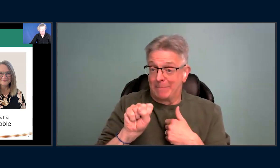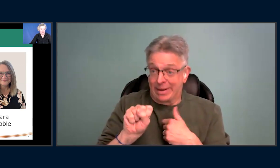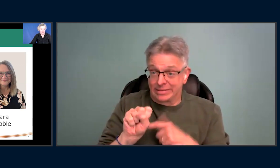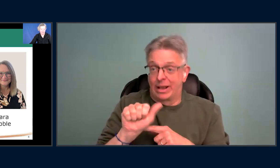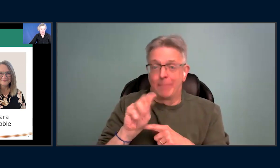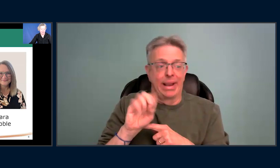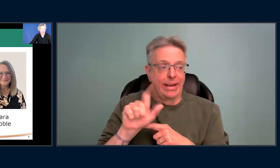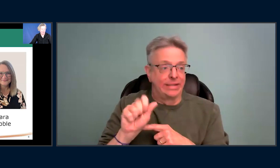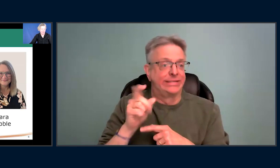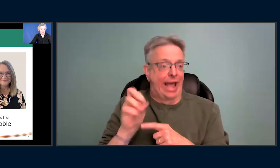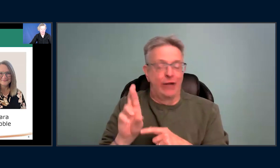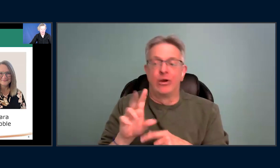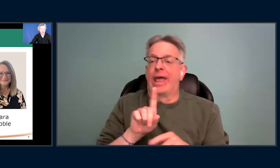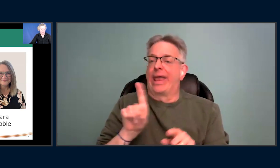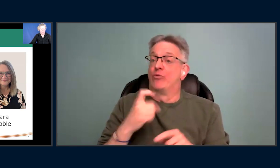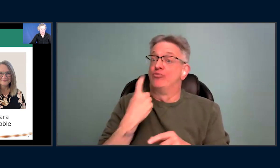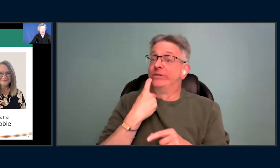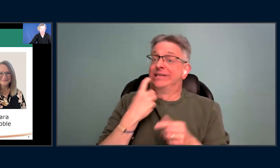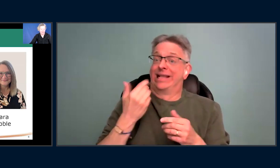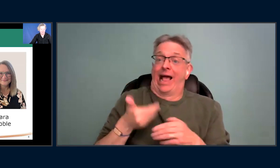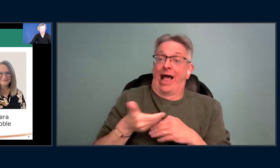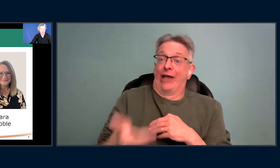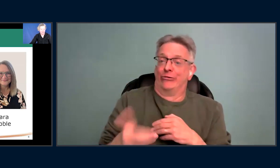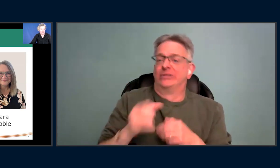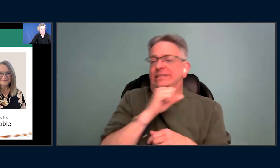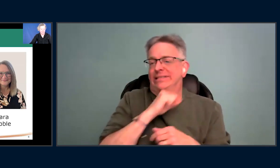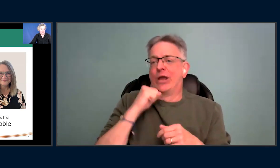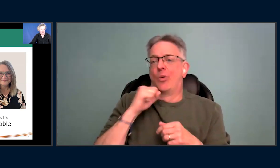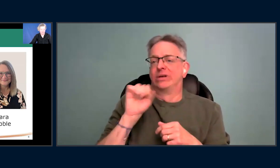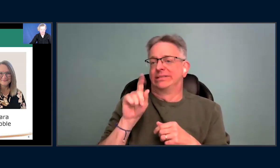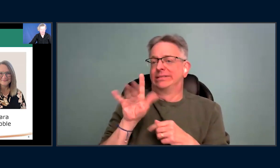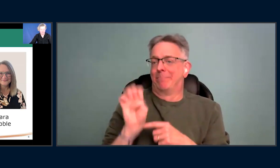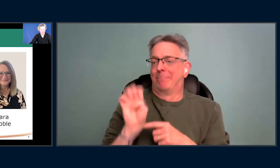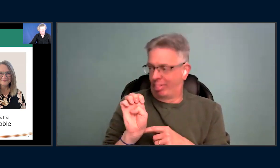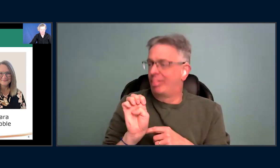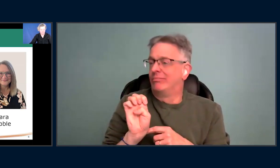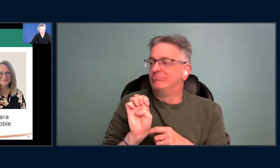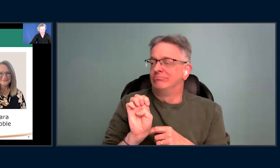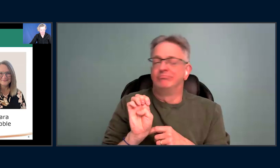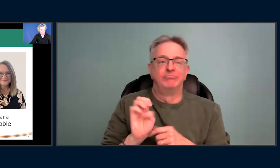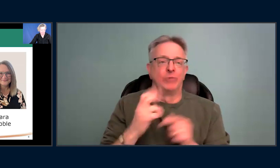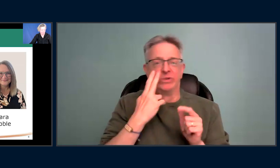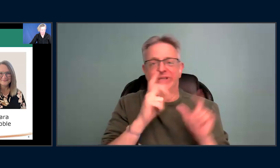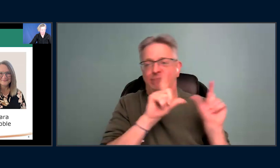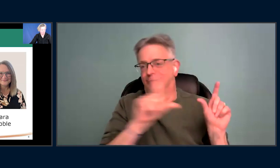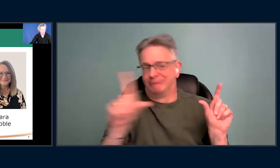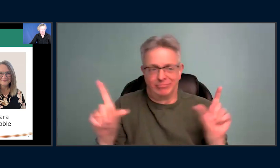We also have Amanda Schneider. And also recently we have a new one with us today who is Sara Sibble.